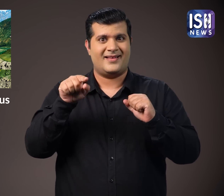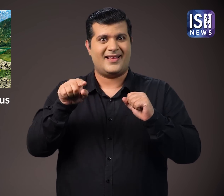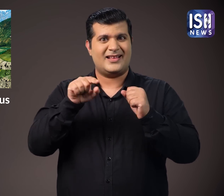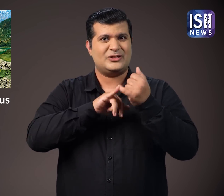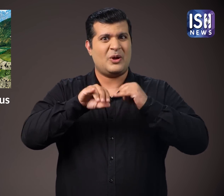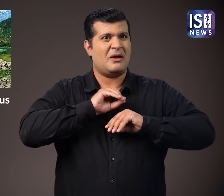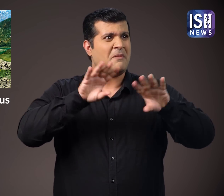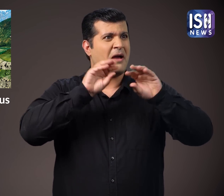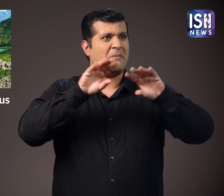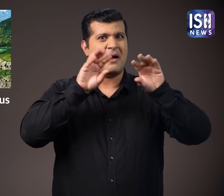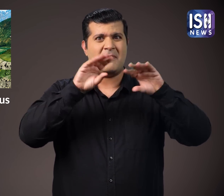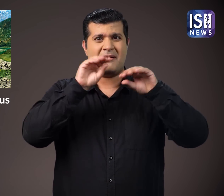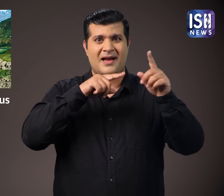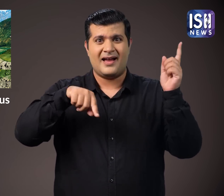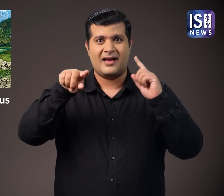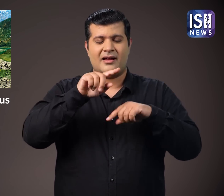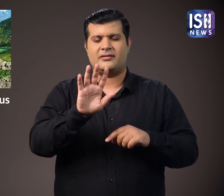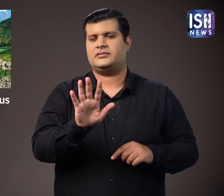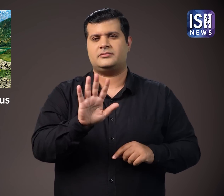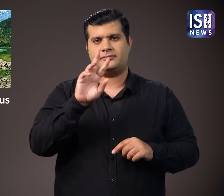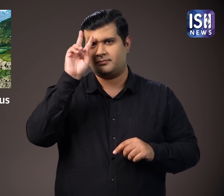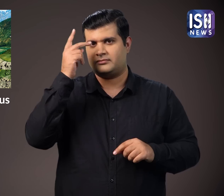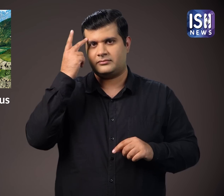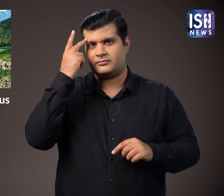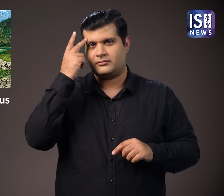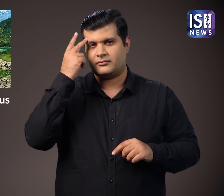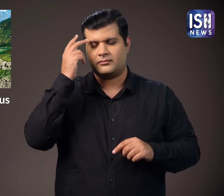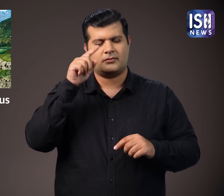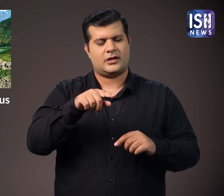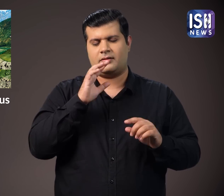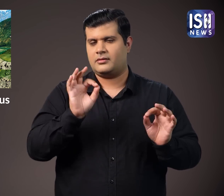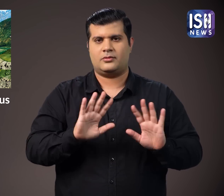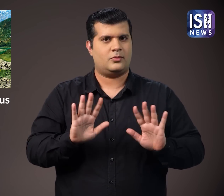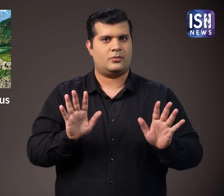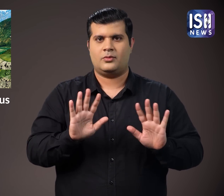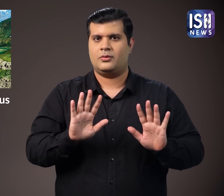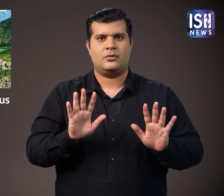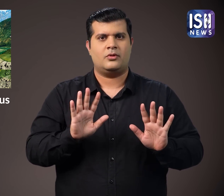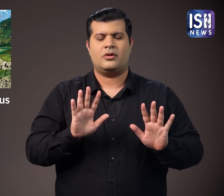Such news has been spreading on social media, but it's misleading—it’s not true.